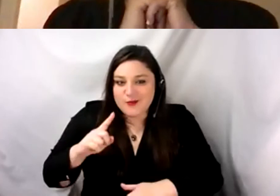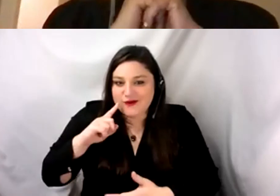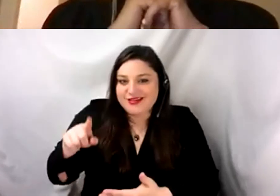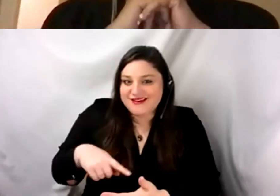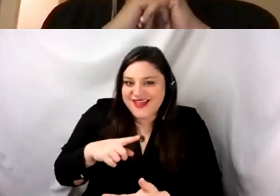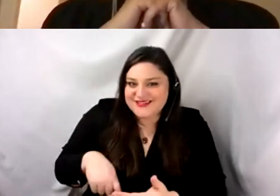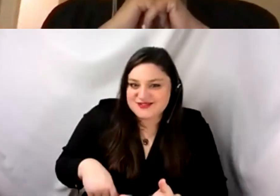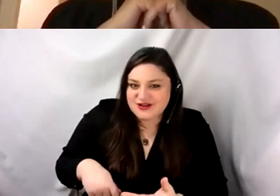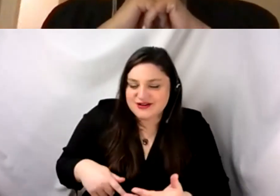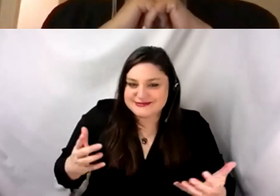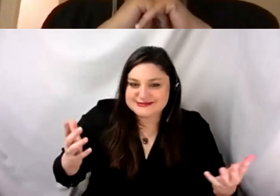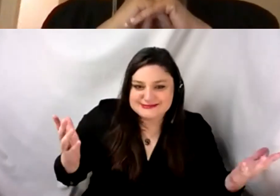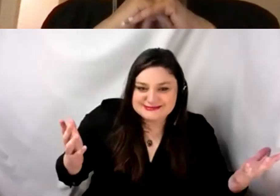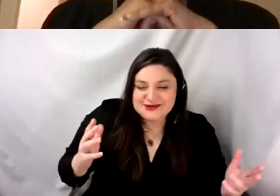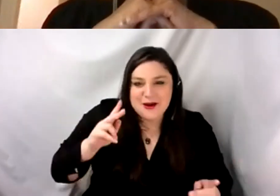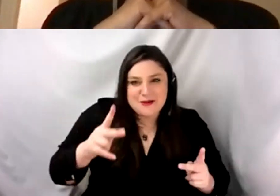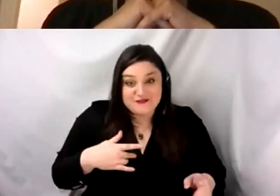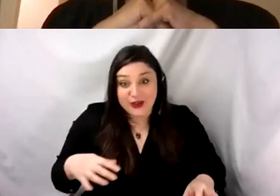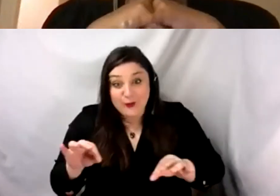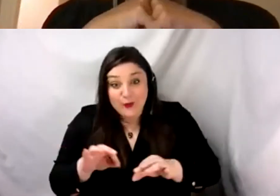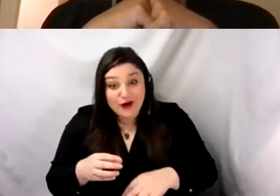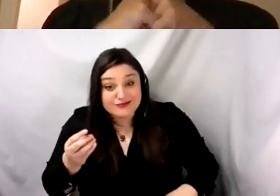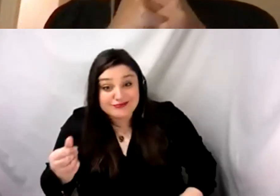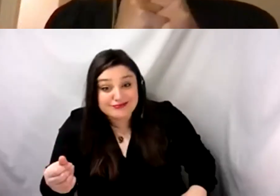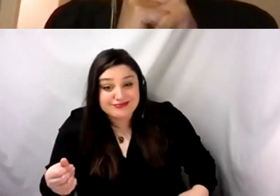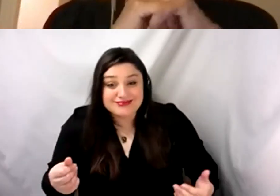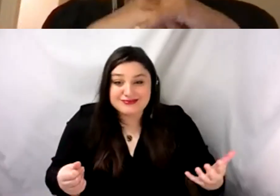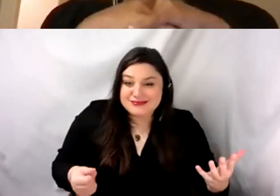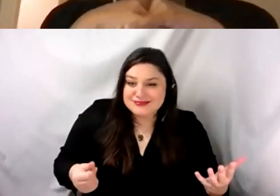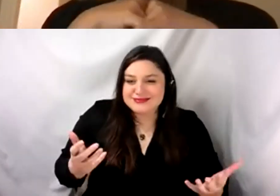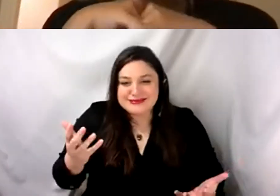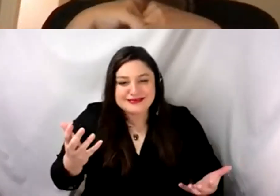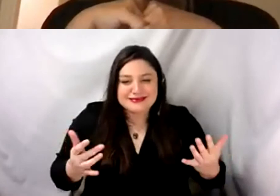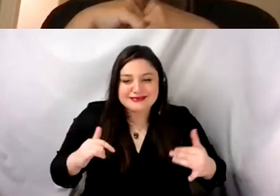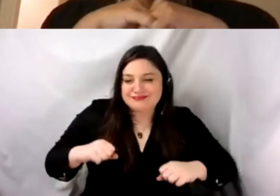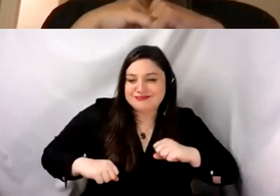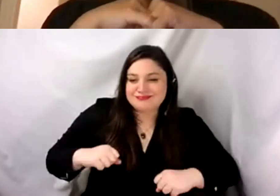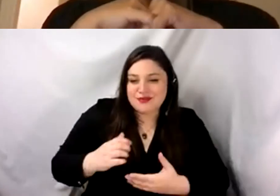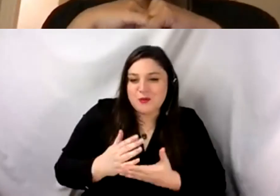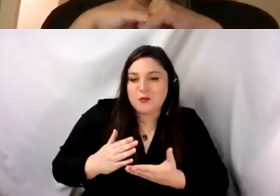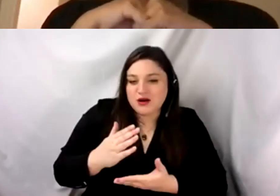Then vaccine mandates. I will say we are seeing a lot of --